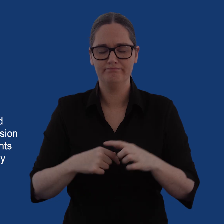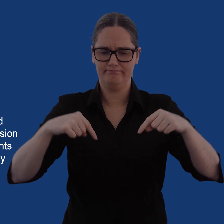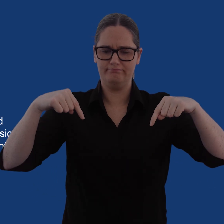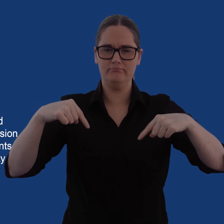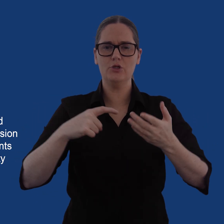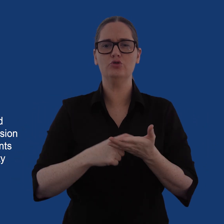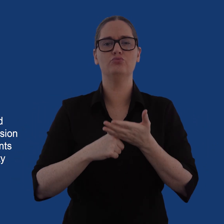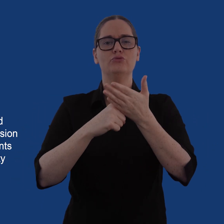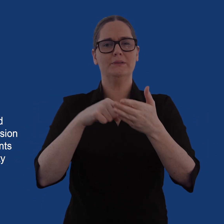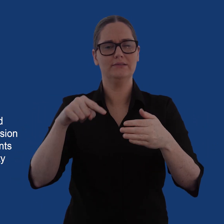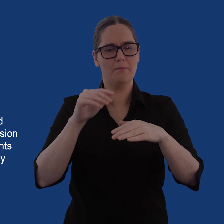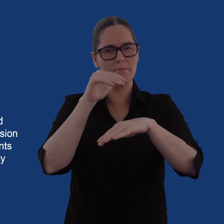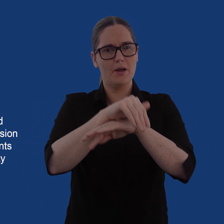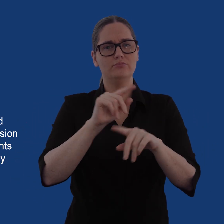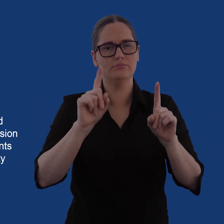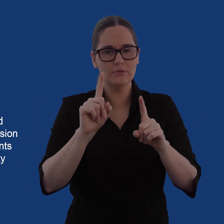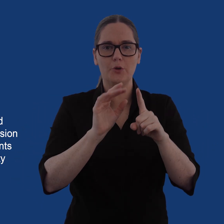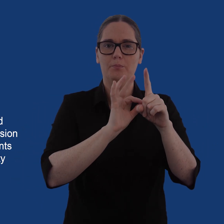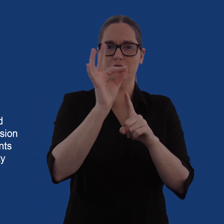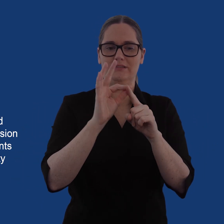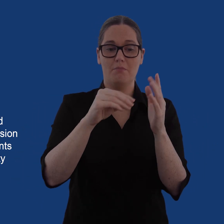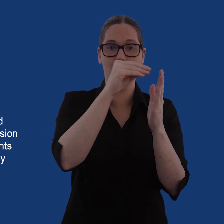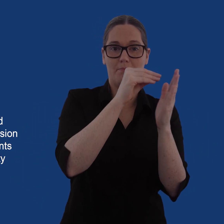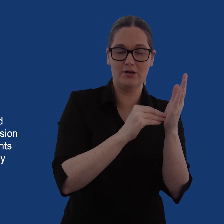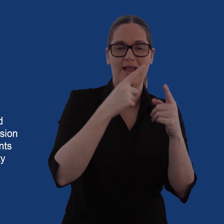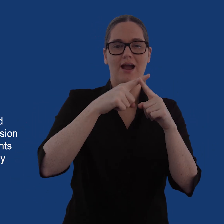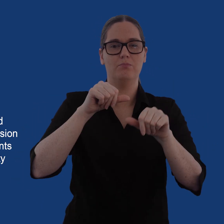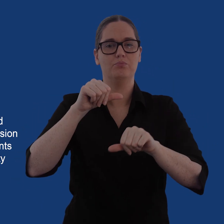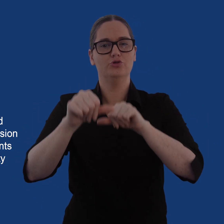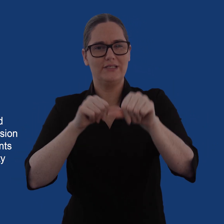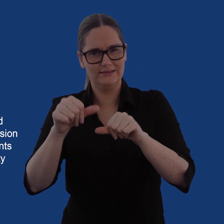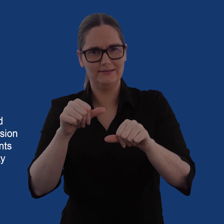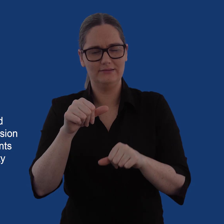Recommendation 7.3 recommends improving policies and procedures